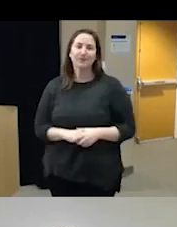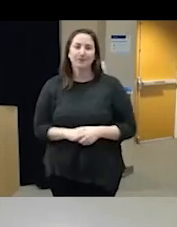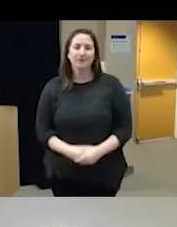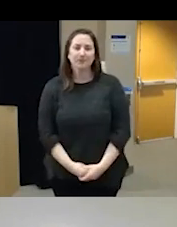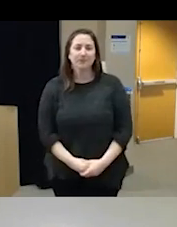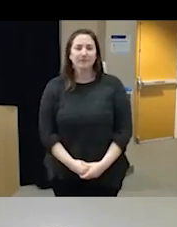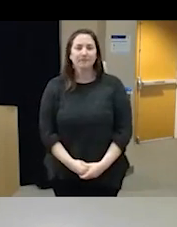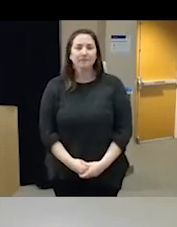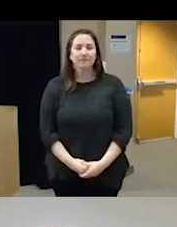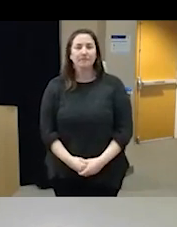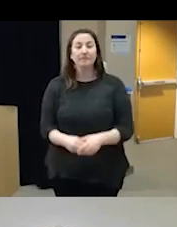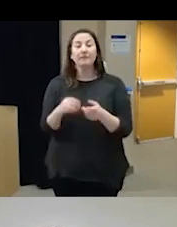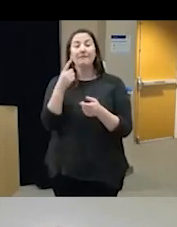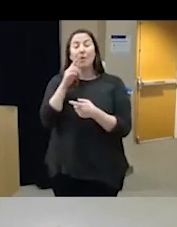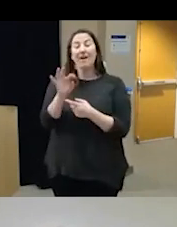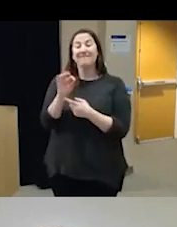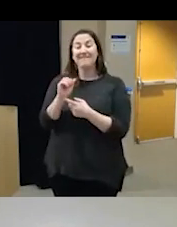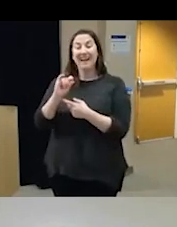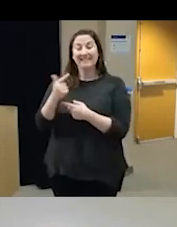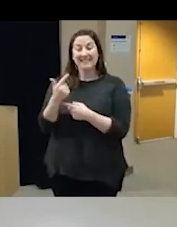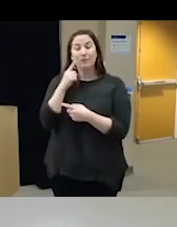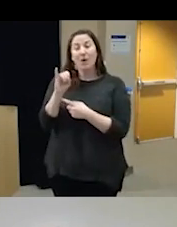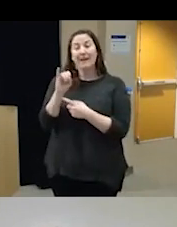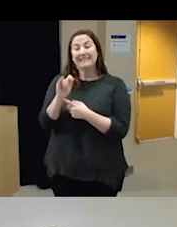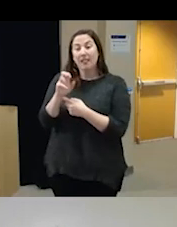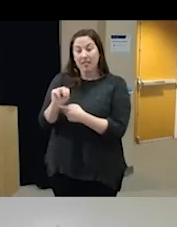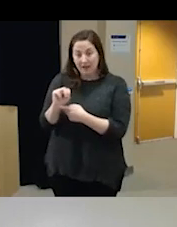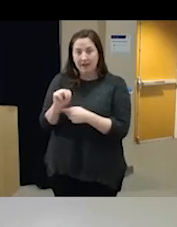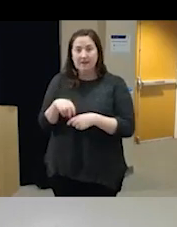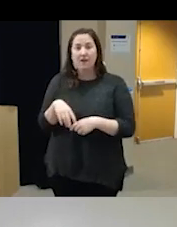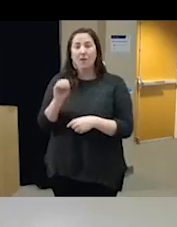looking at fasting insulin. And omair a measure of